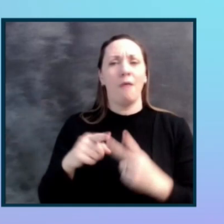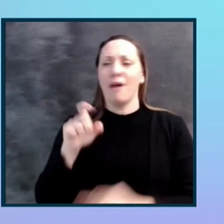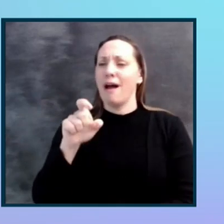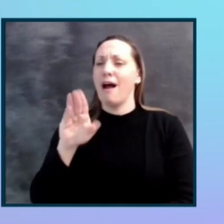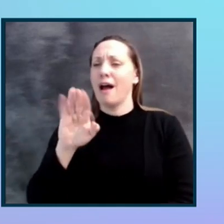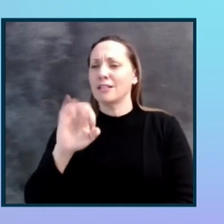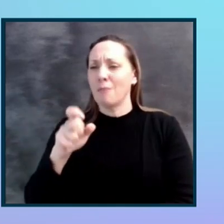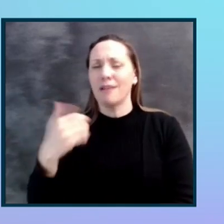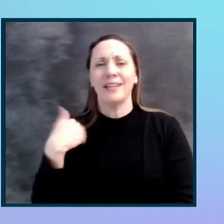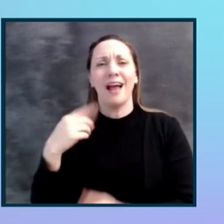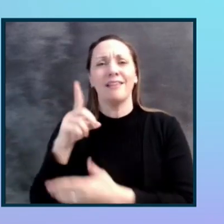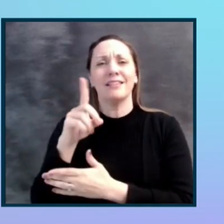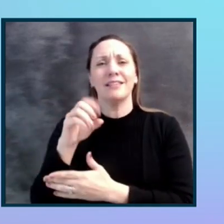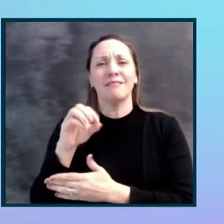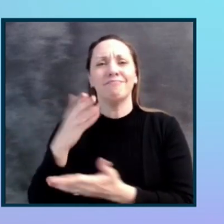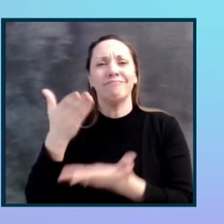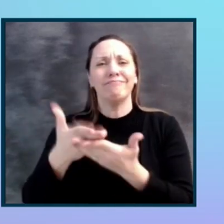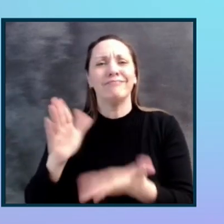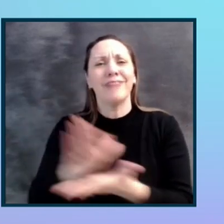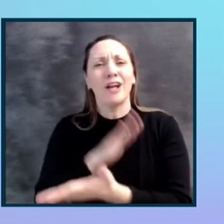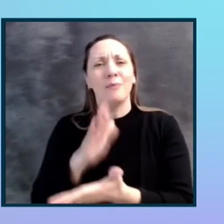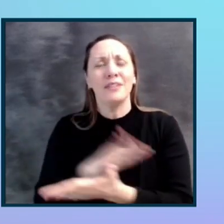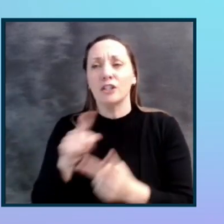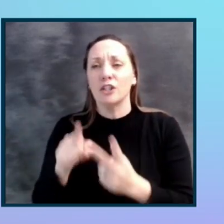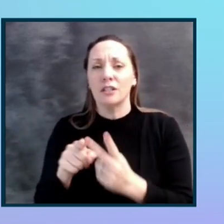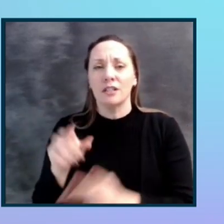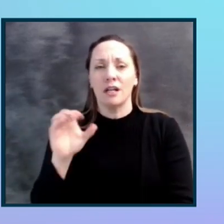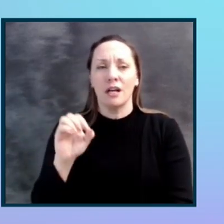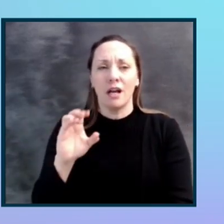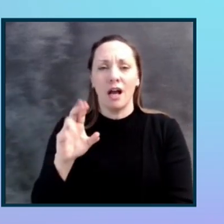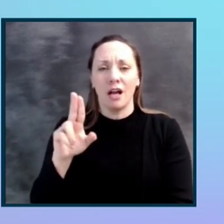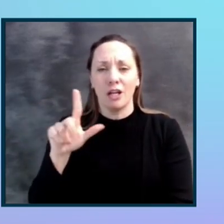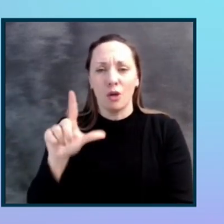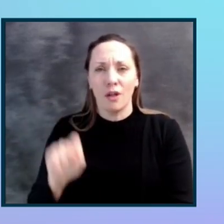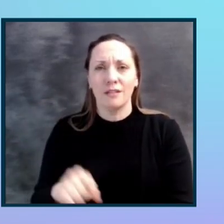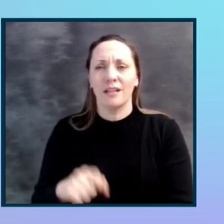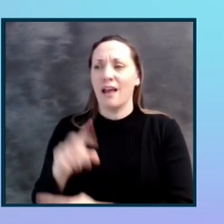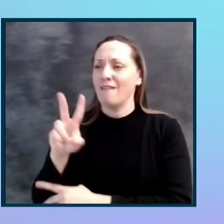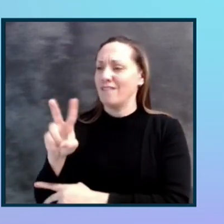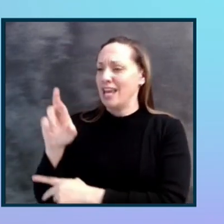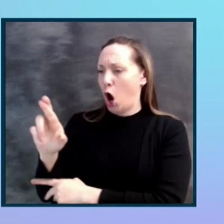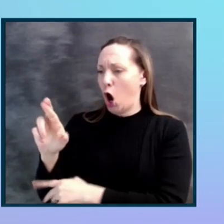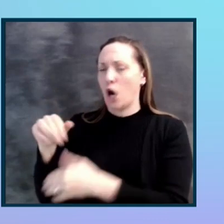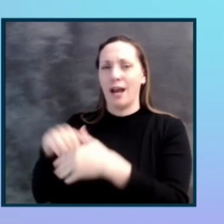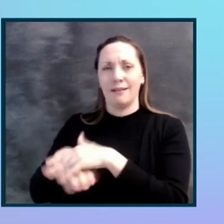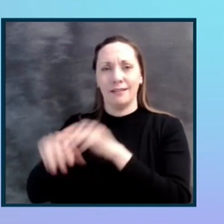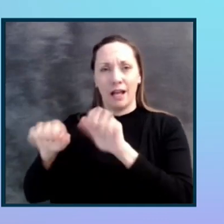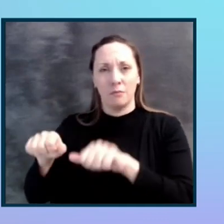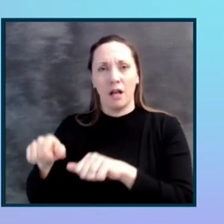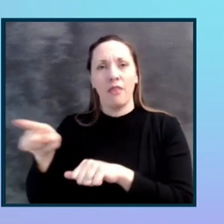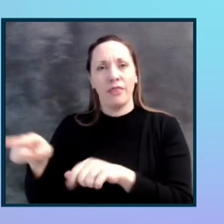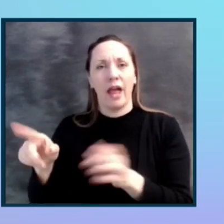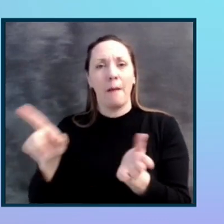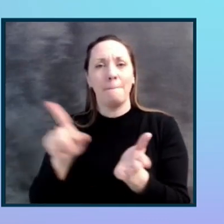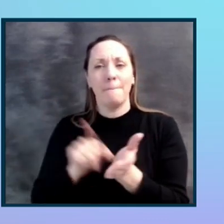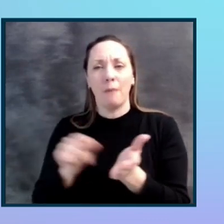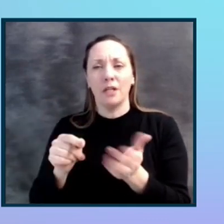I know Oculus did some VR accessibility stuff as well. They've published some things though that doesn't,